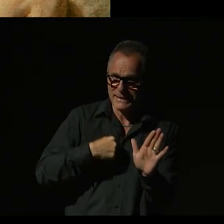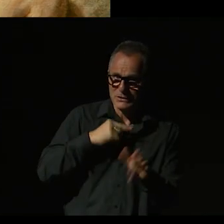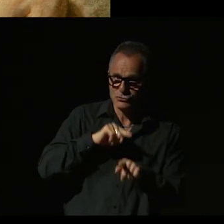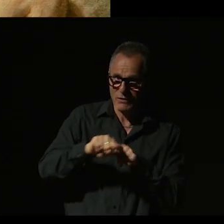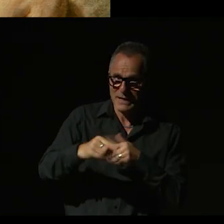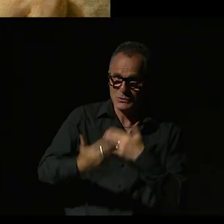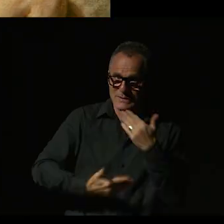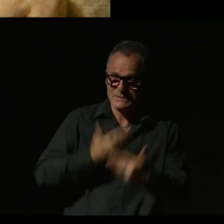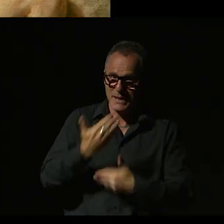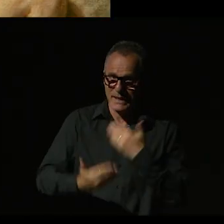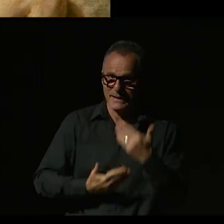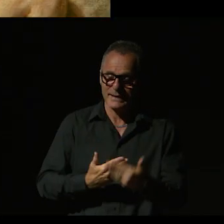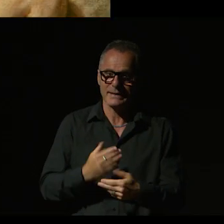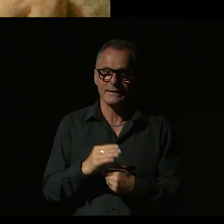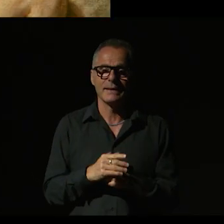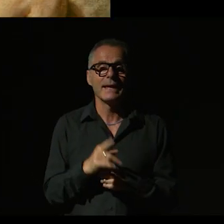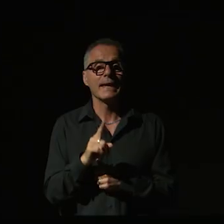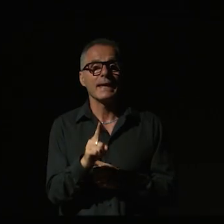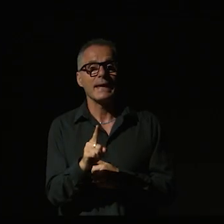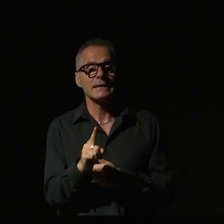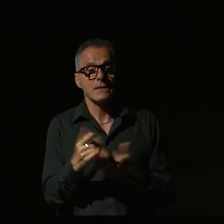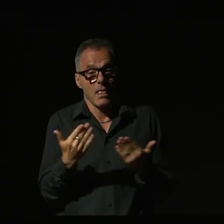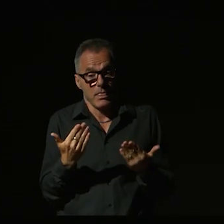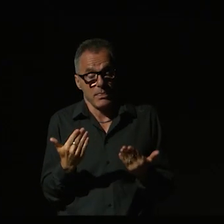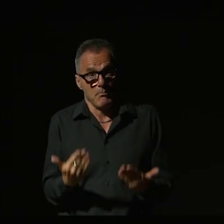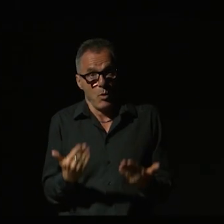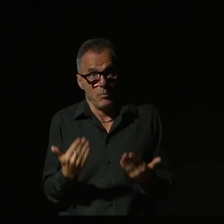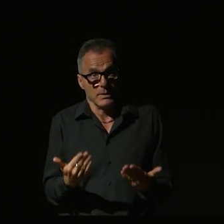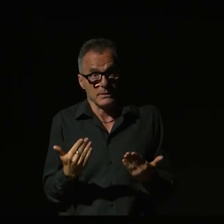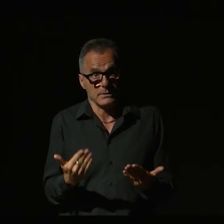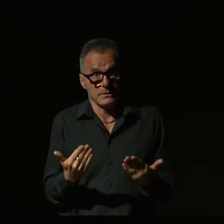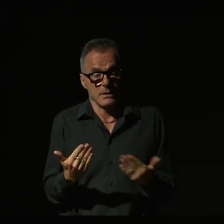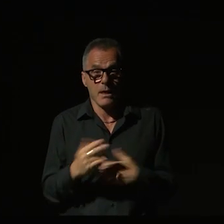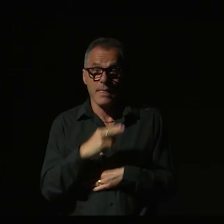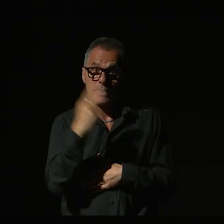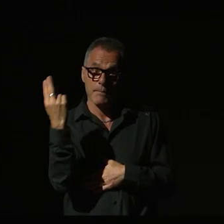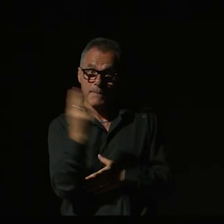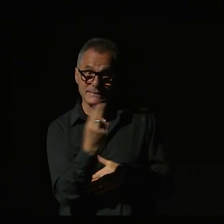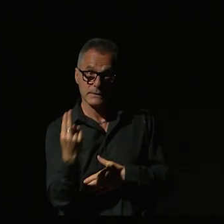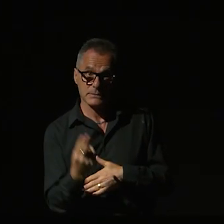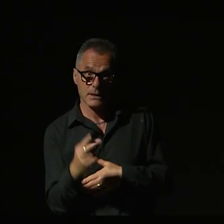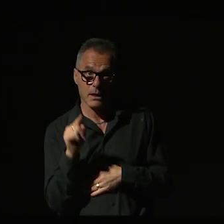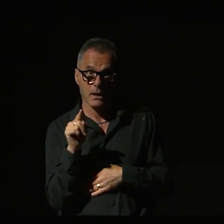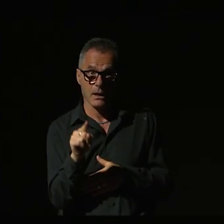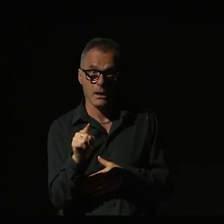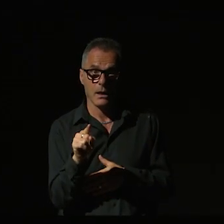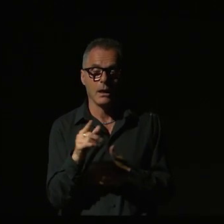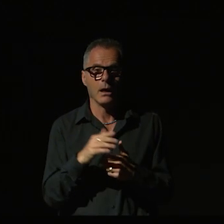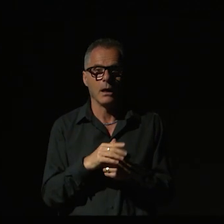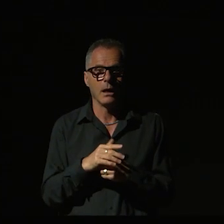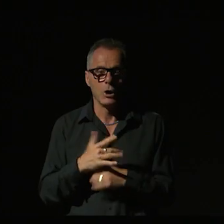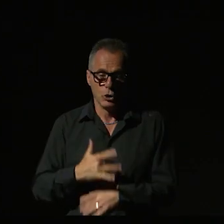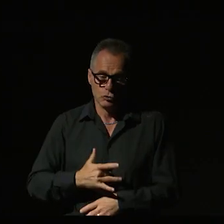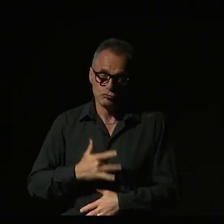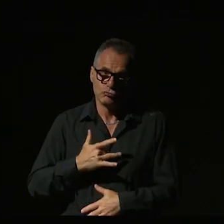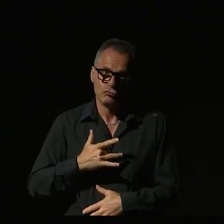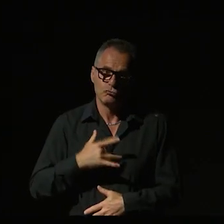That is the moment, this moment of the painter bringing breathing life into a sculpture,